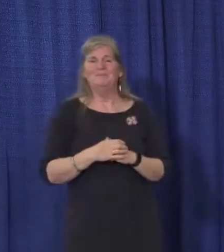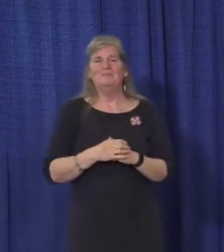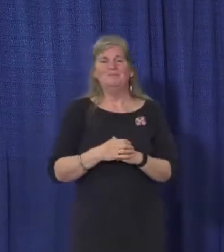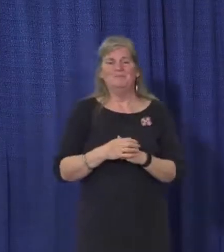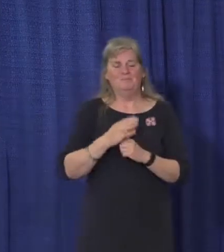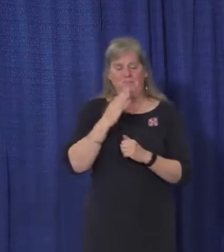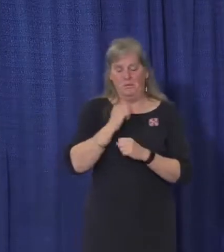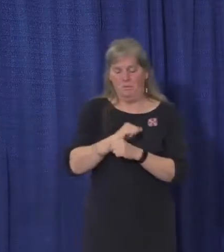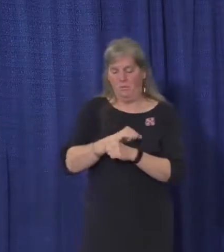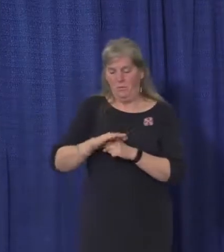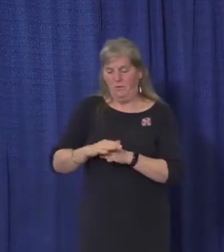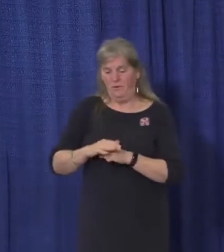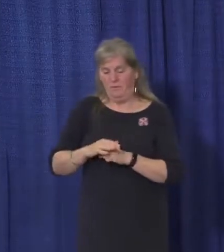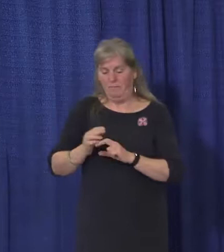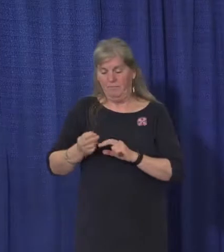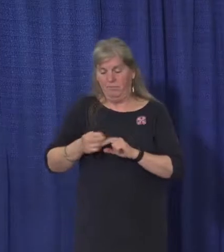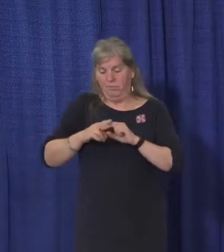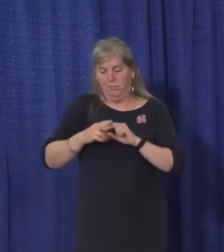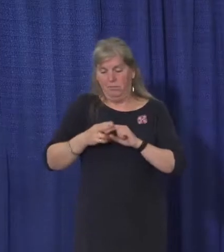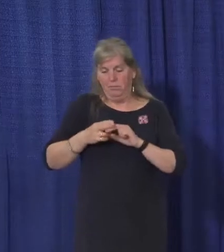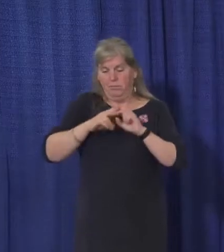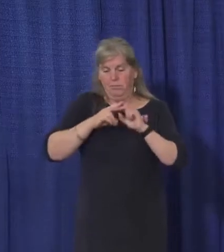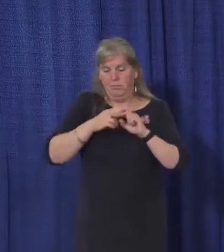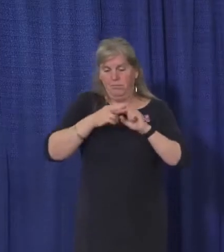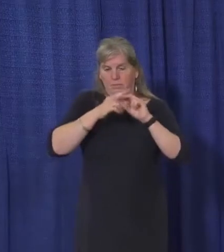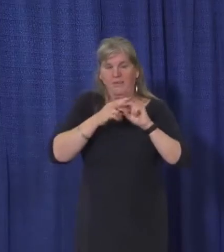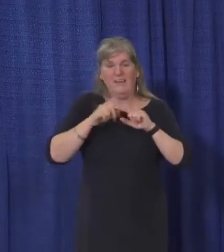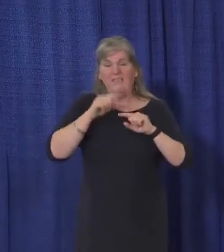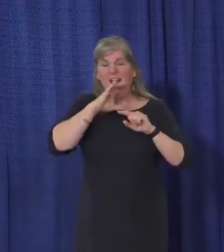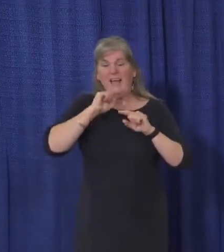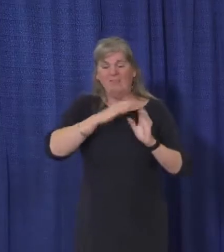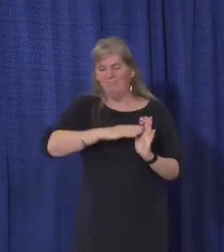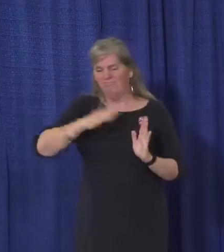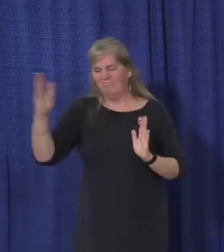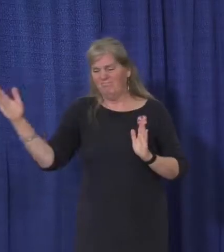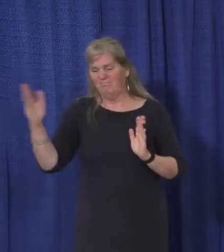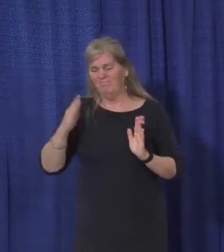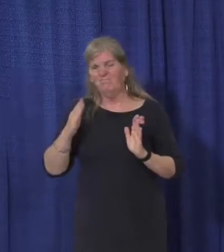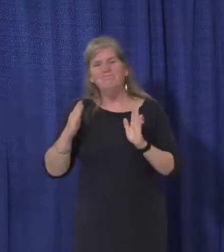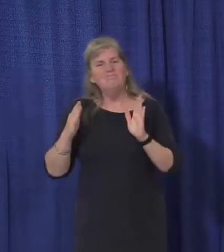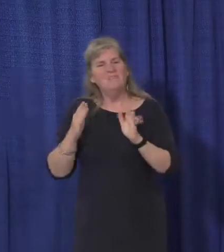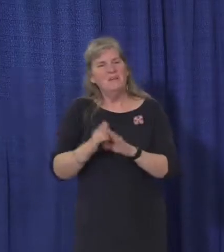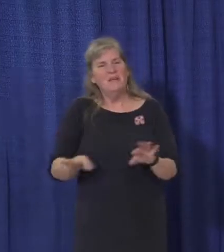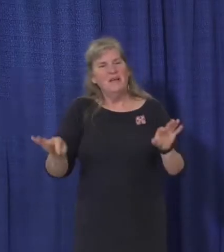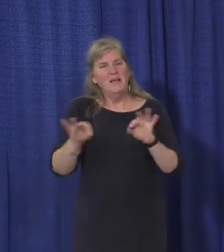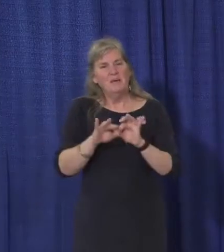With the rapid number of cases growing across multiple age groups it is imperative we